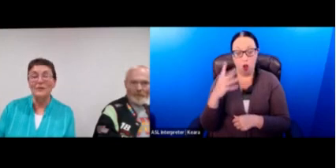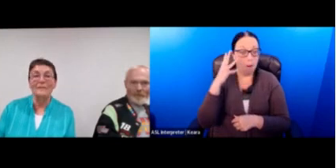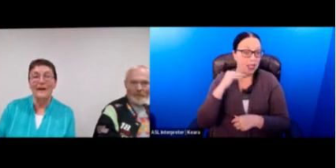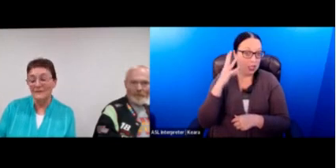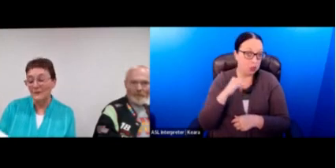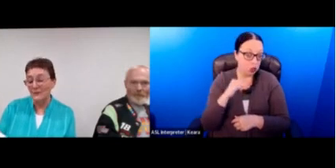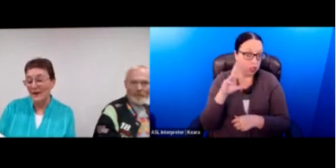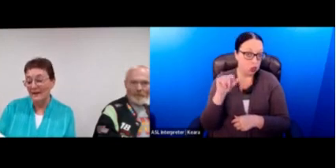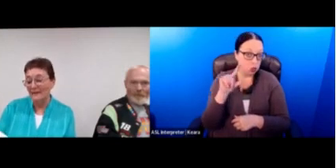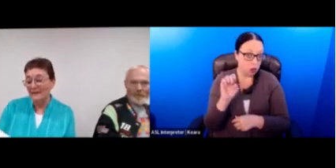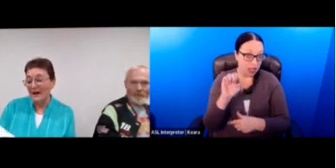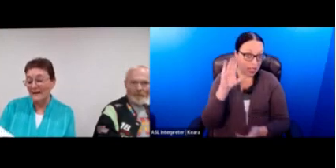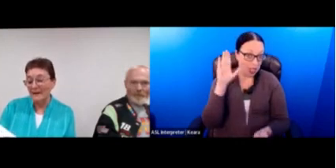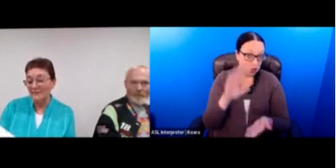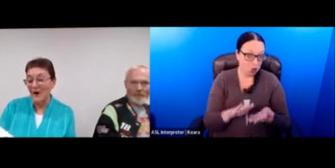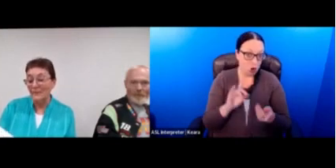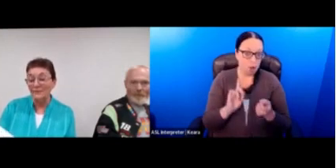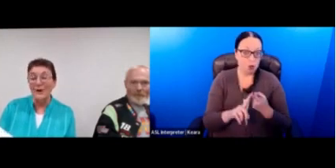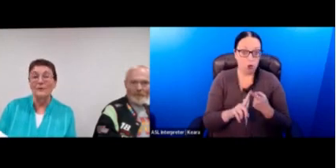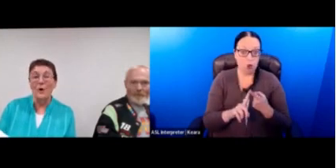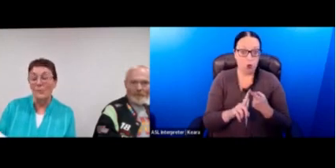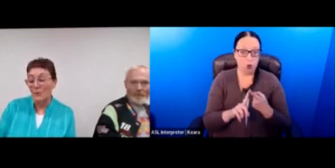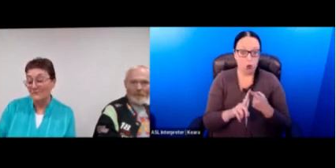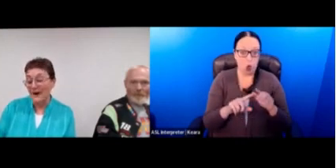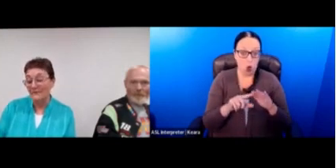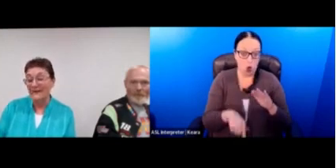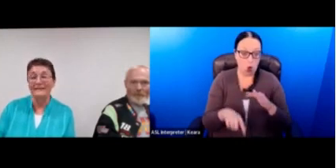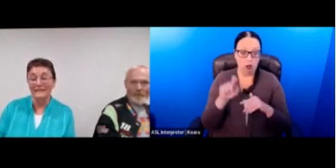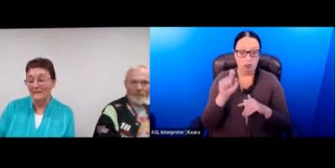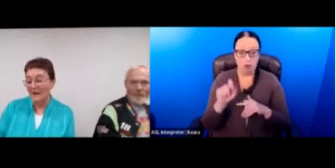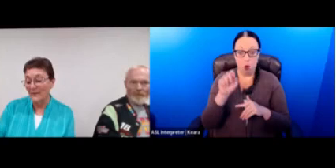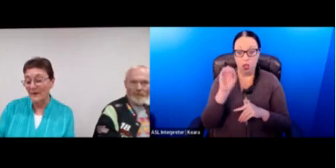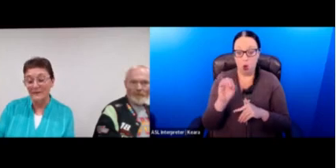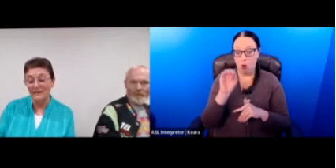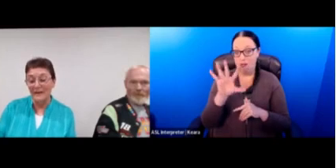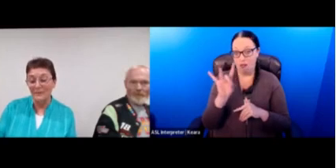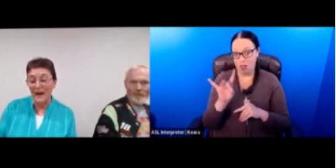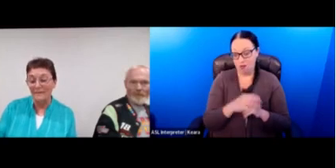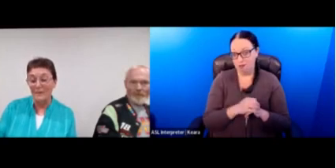dropped down to a phenomenal low of oh point five, eight. So evidence that perhaps our